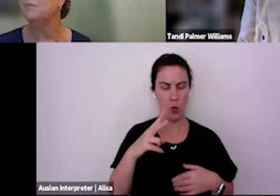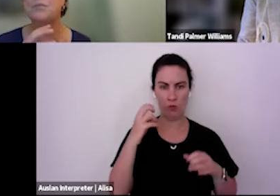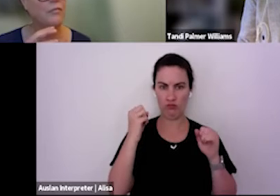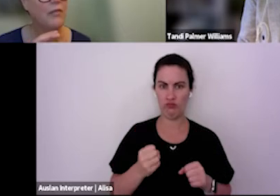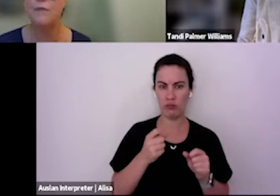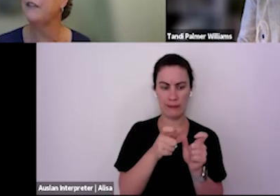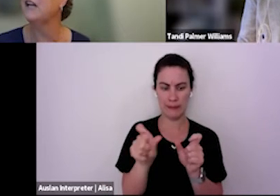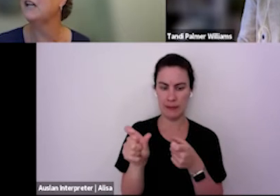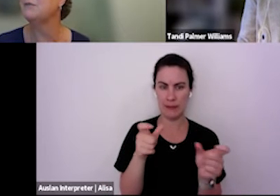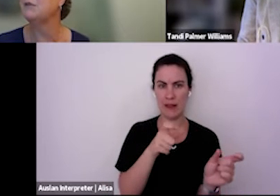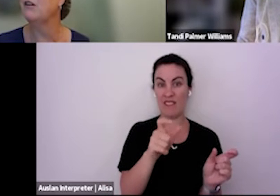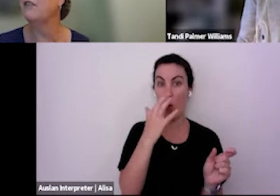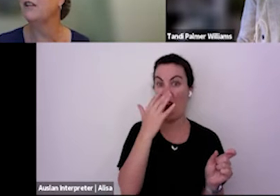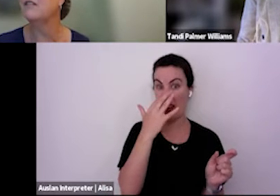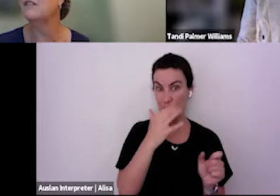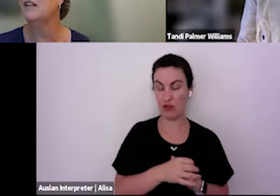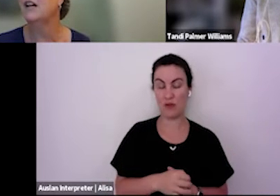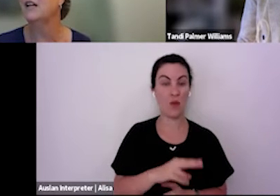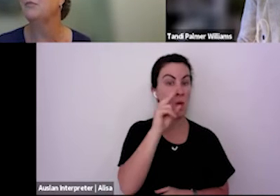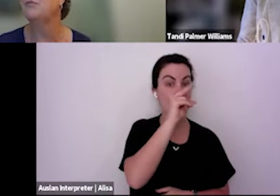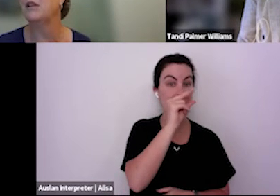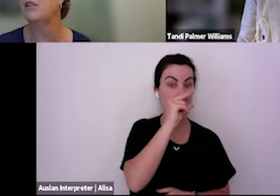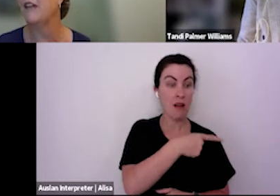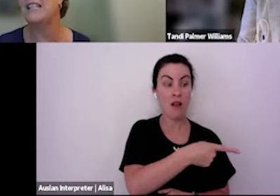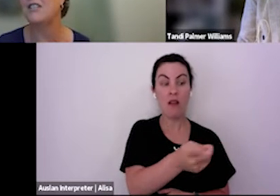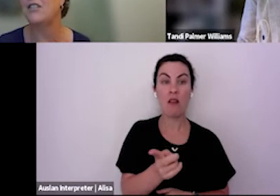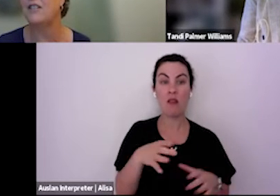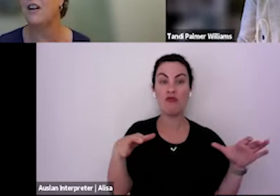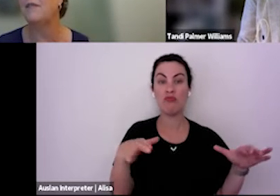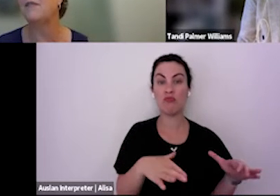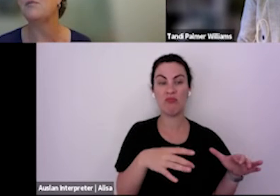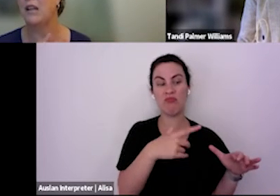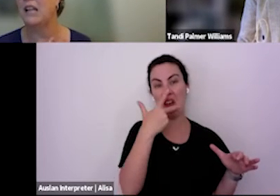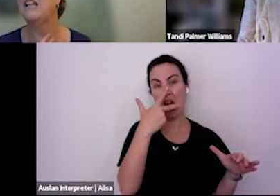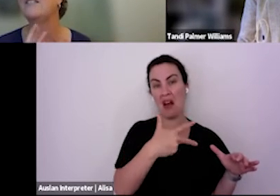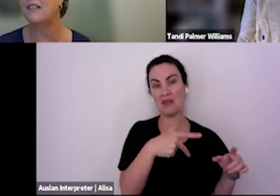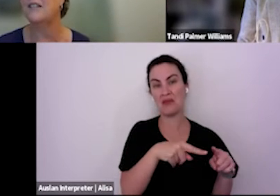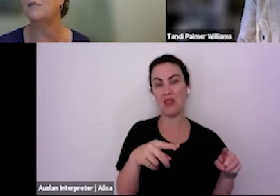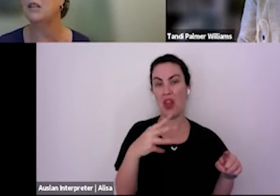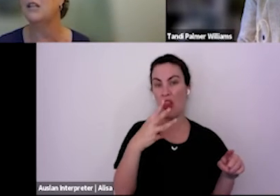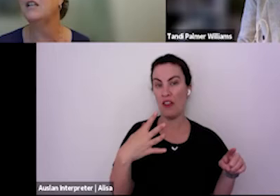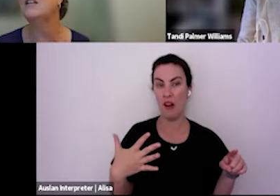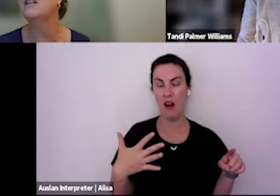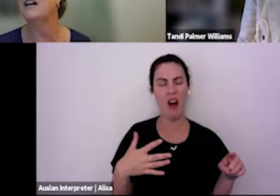For the younger demographics, the 18 to 35, it was around ease and accessibility.